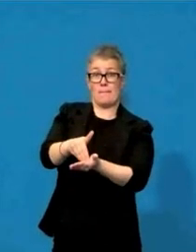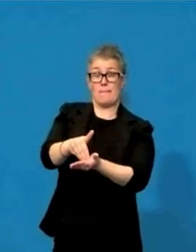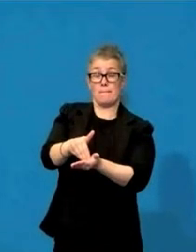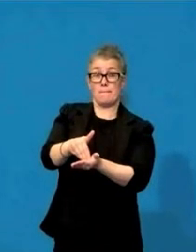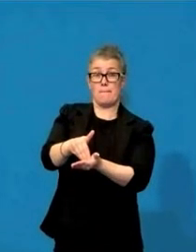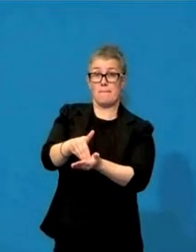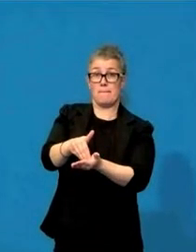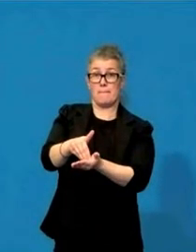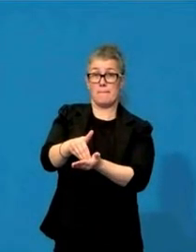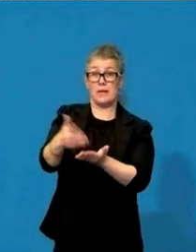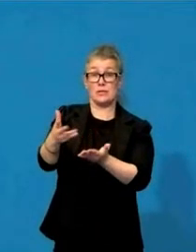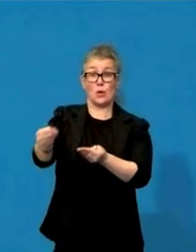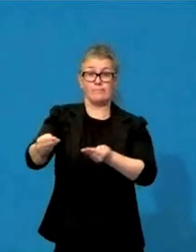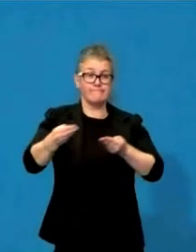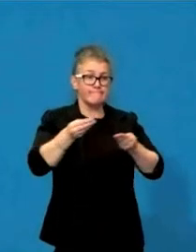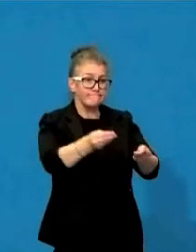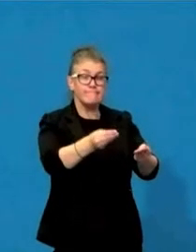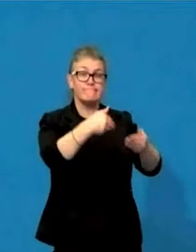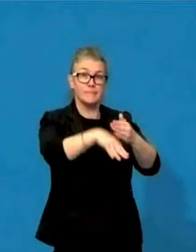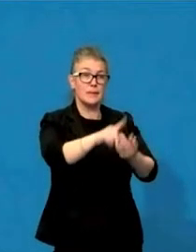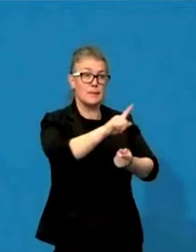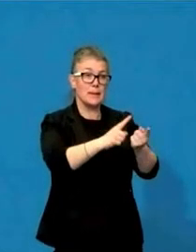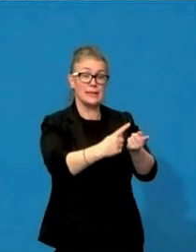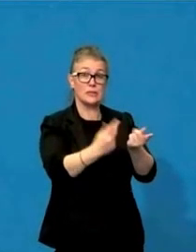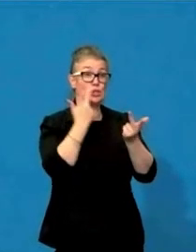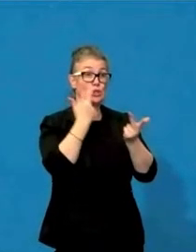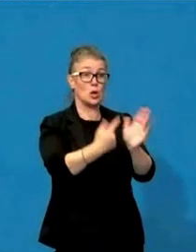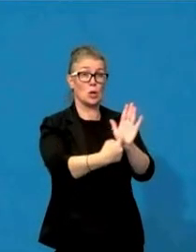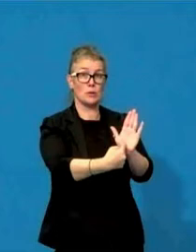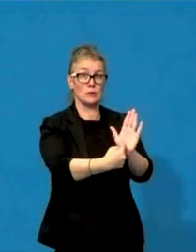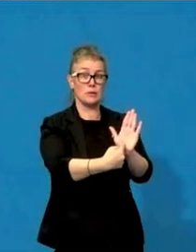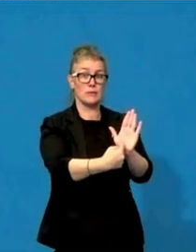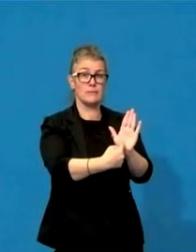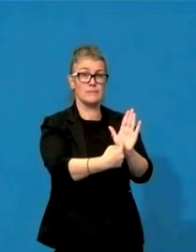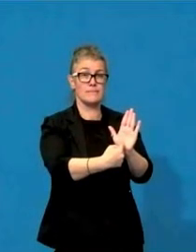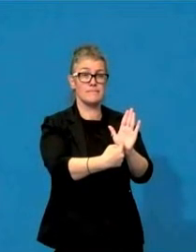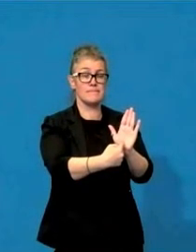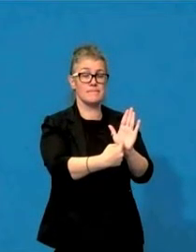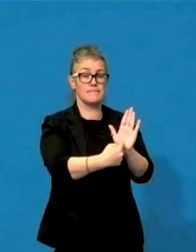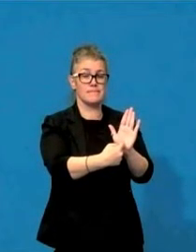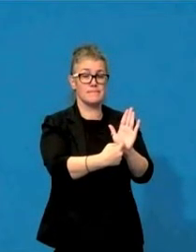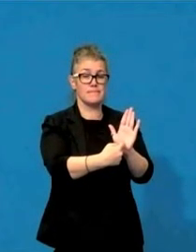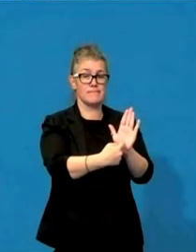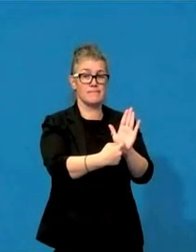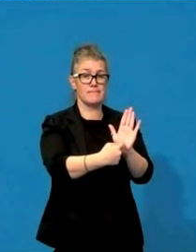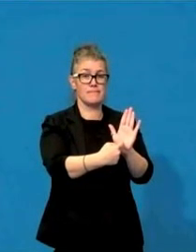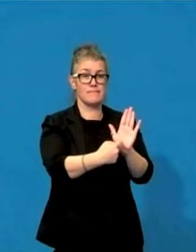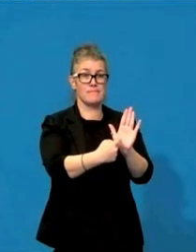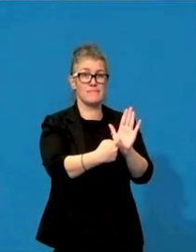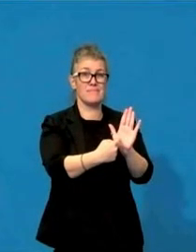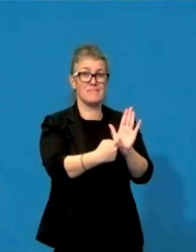So, I took that to the review meeting, and we actually thought that was put in the plan